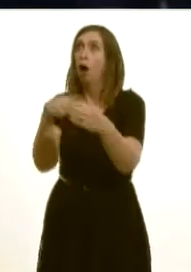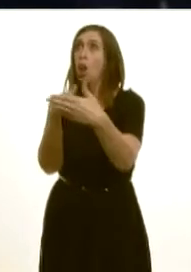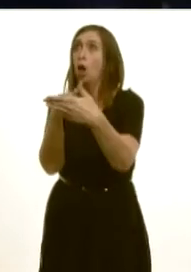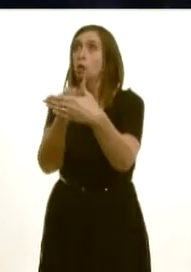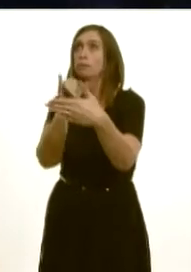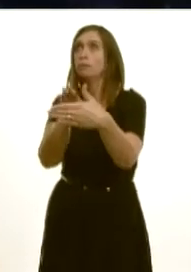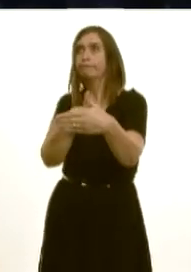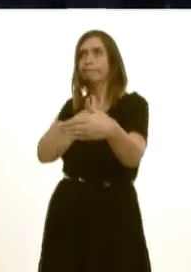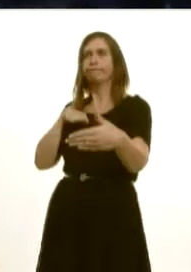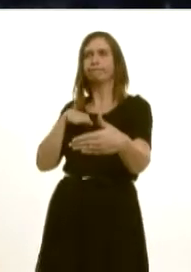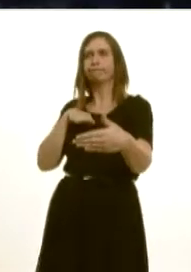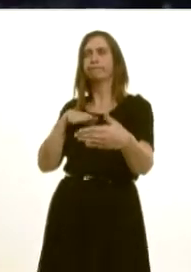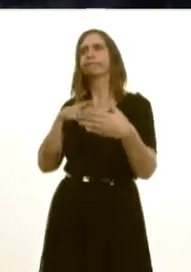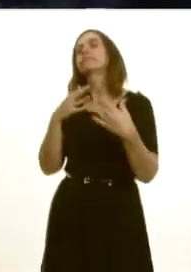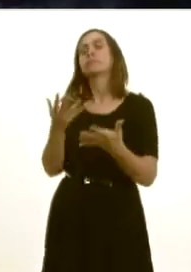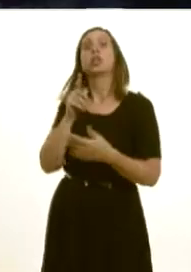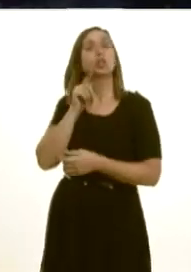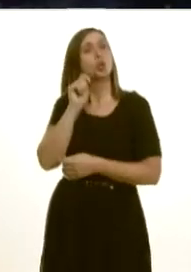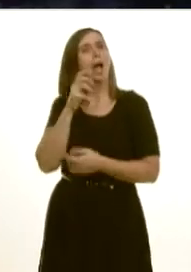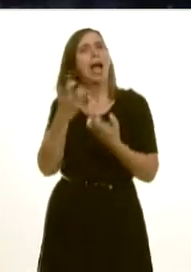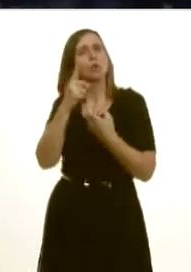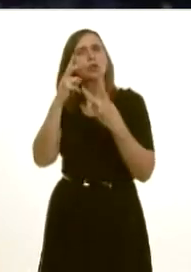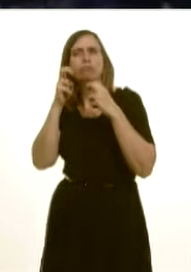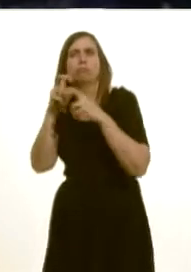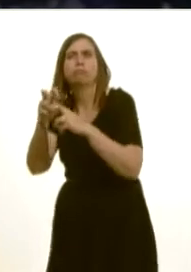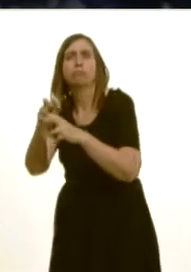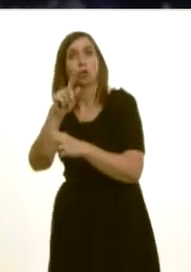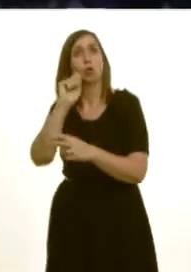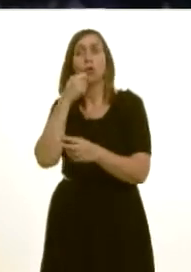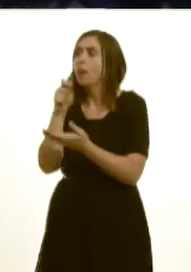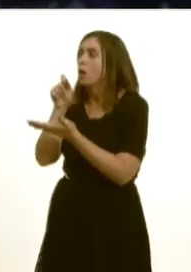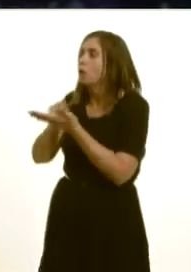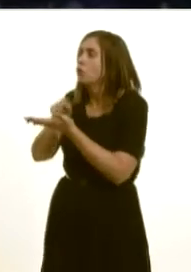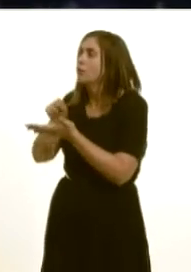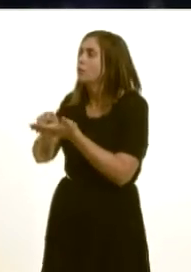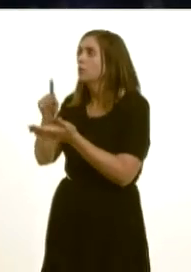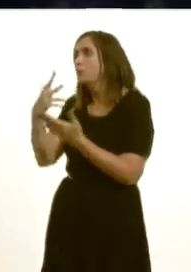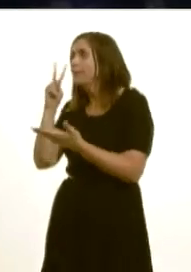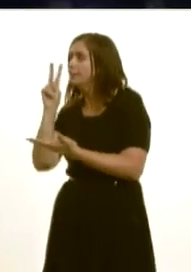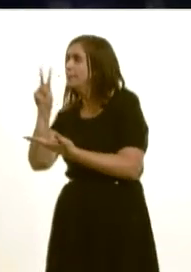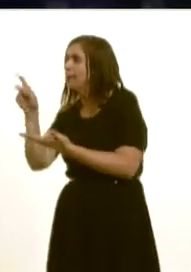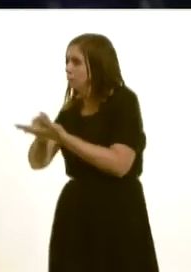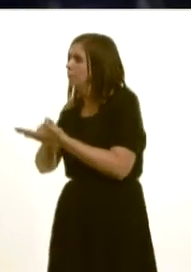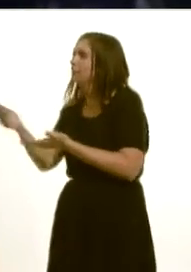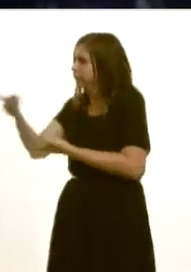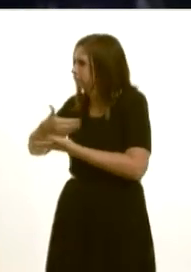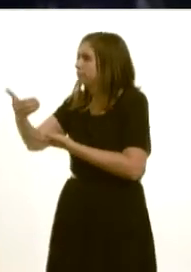not only the written observations by people to make a final decision, but also other evidence,